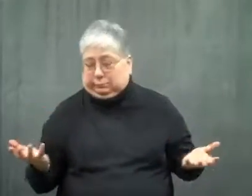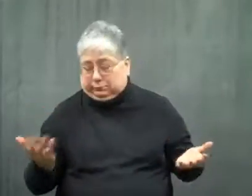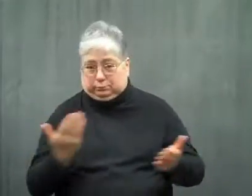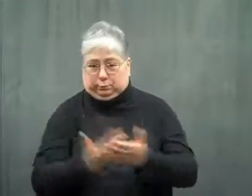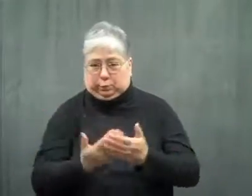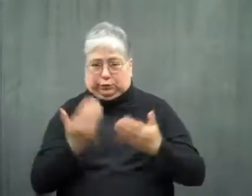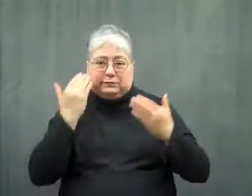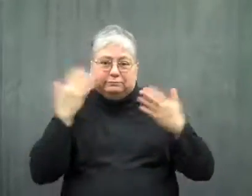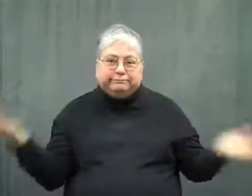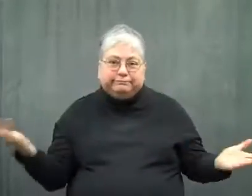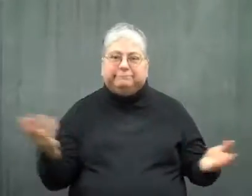Who knows? There's no evidence.